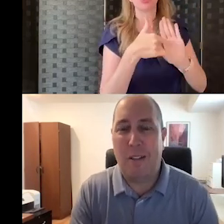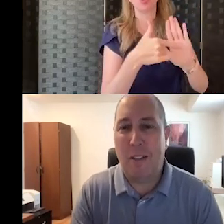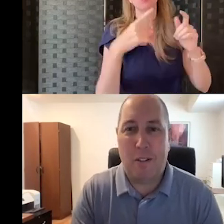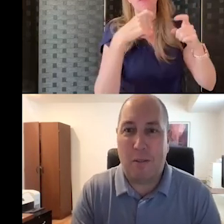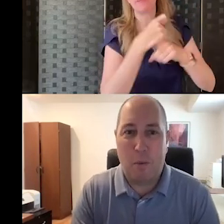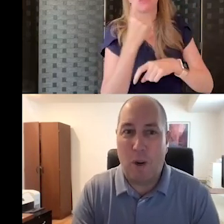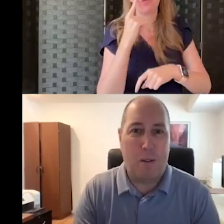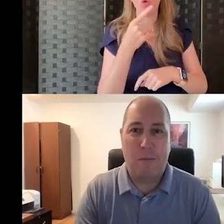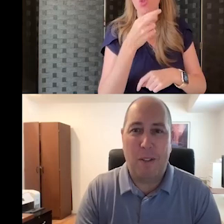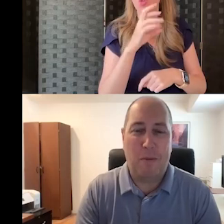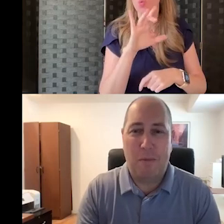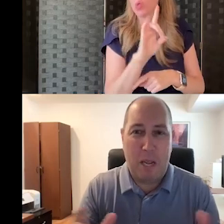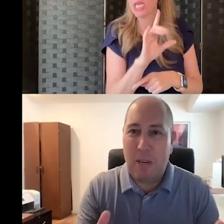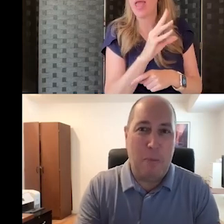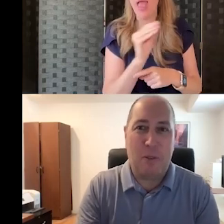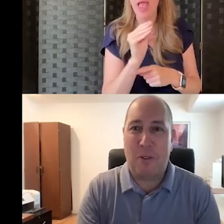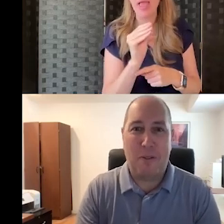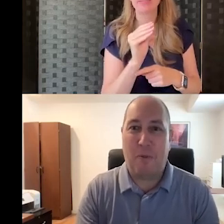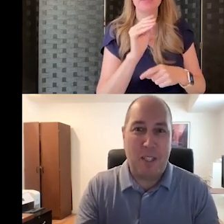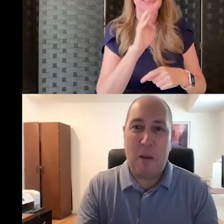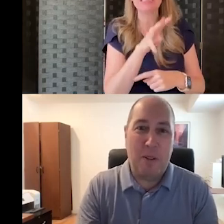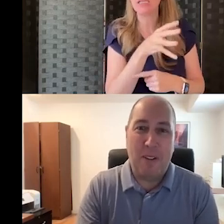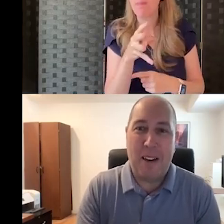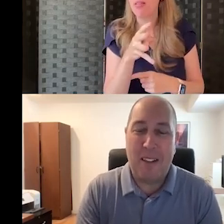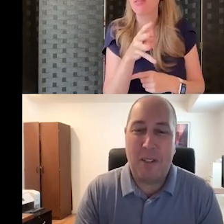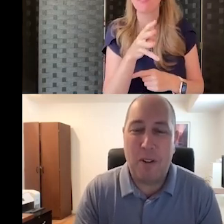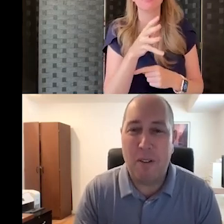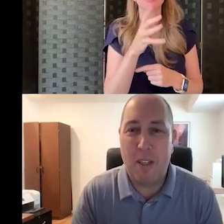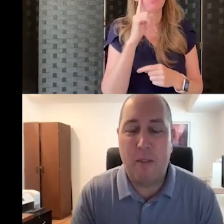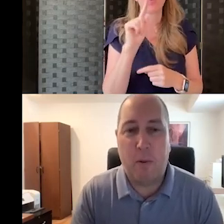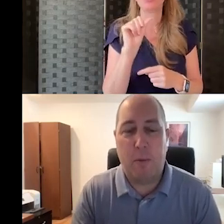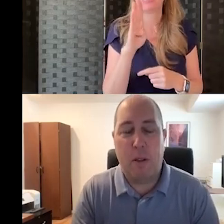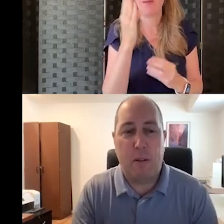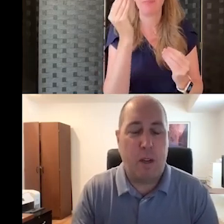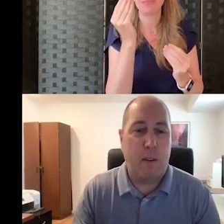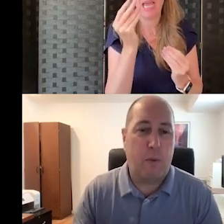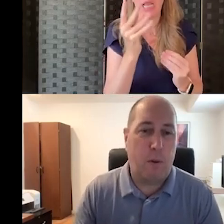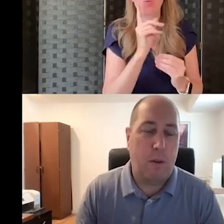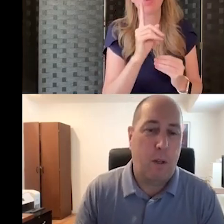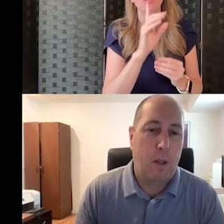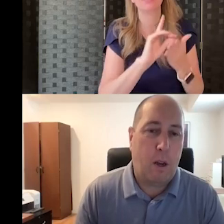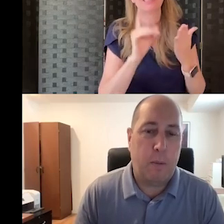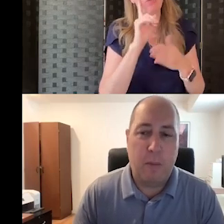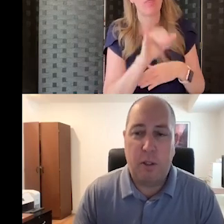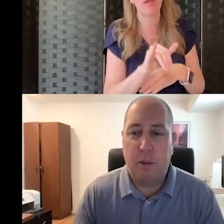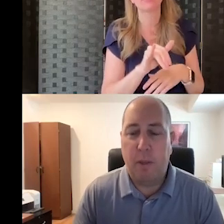and just tables for tabular data. That is what they are designed for and optimally should be